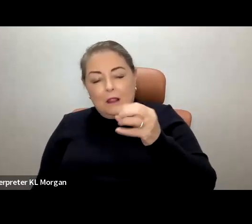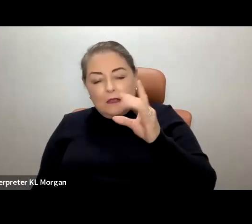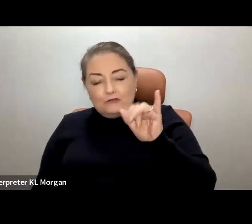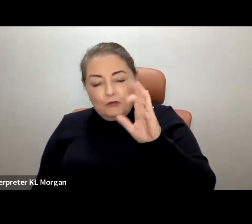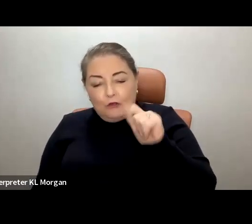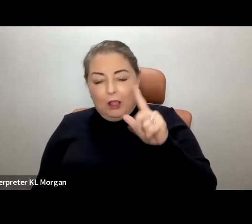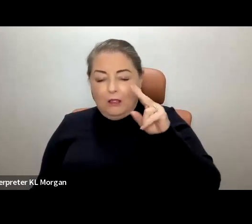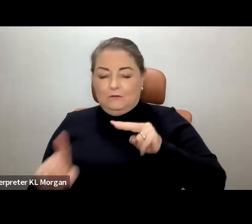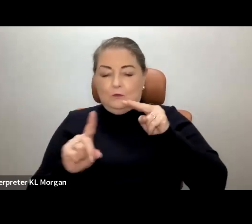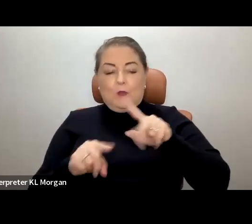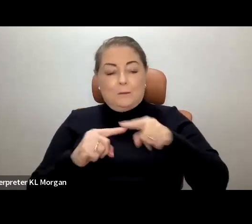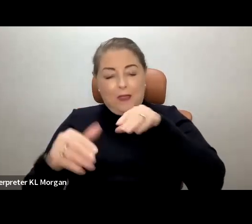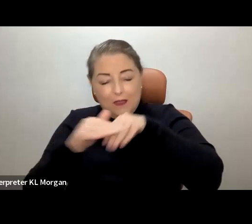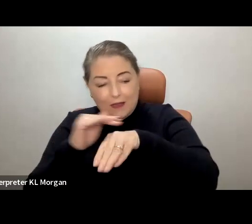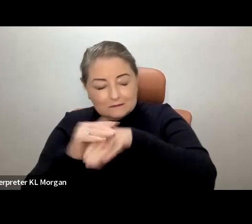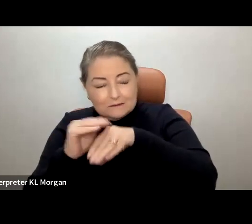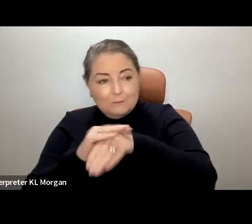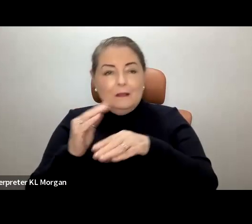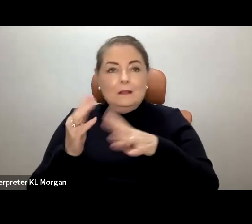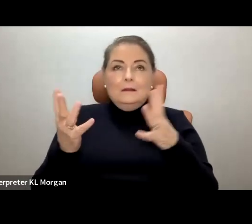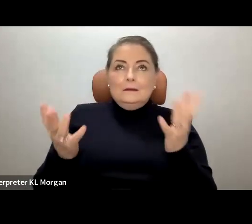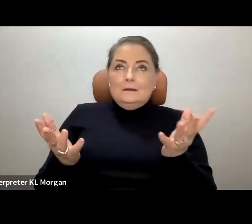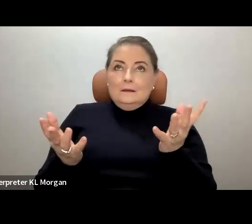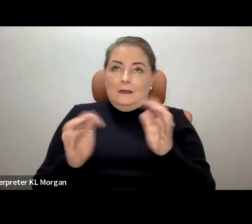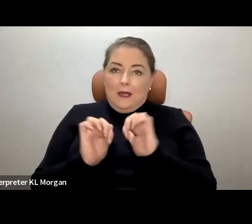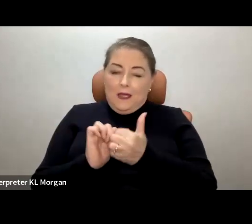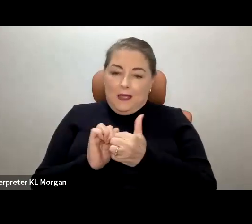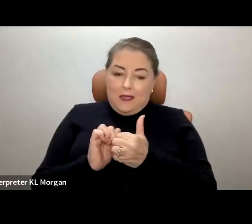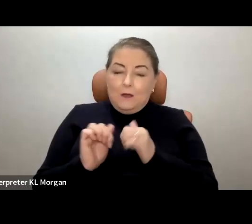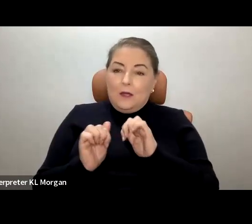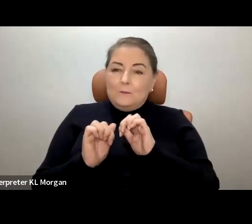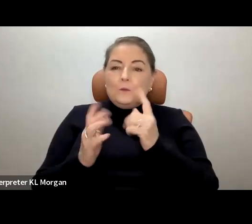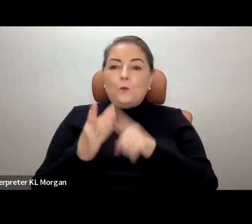accessibility? How do How can what are the possibilities of